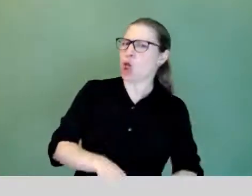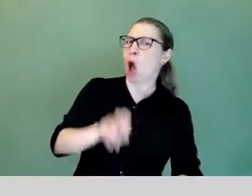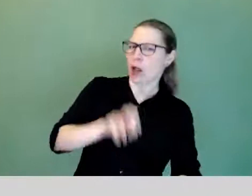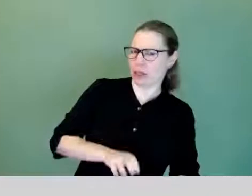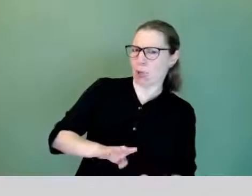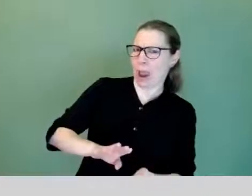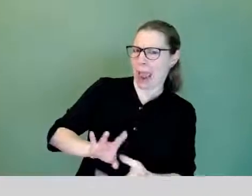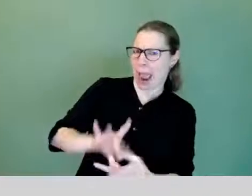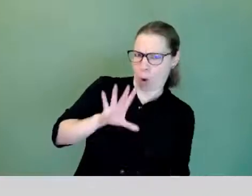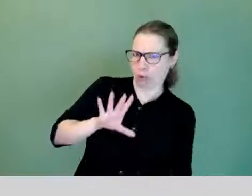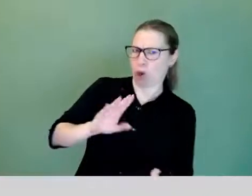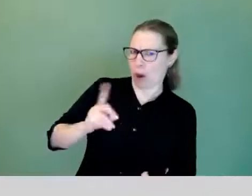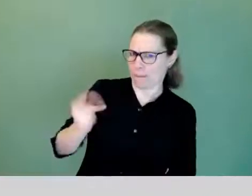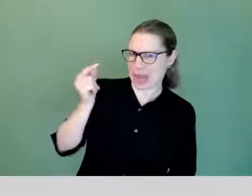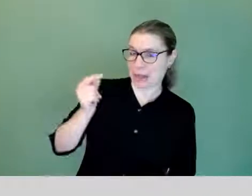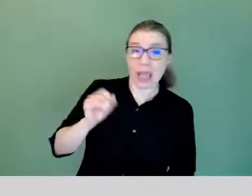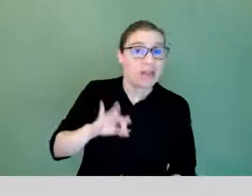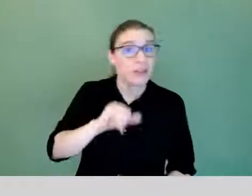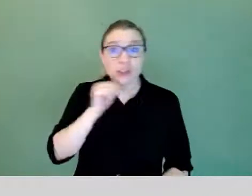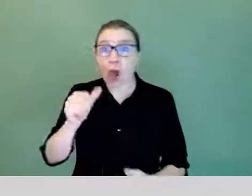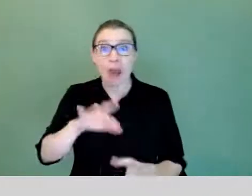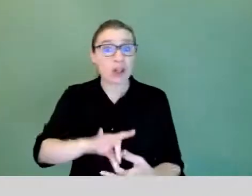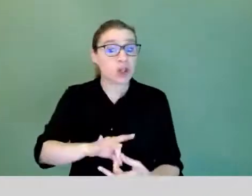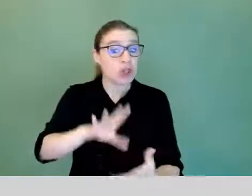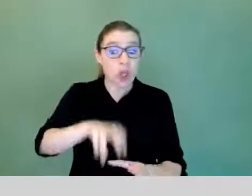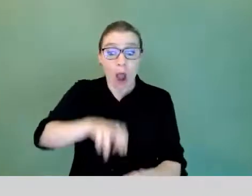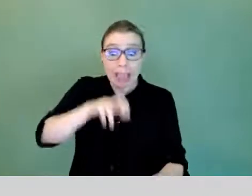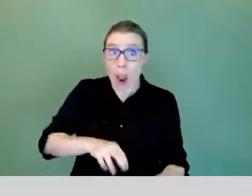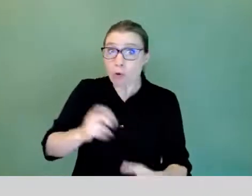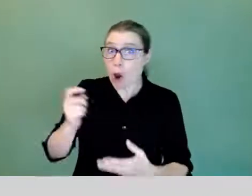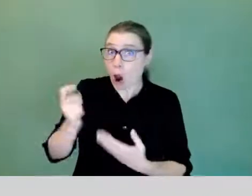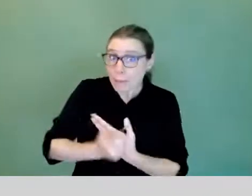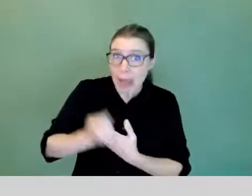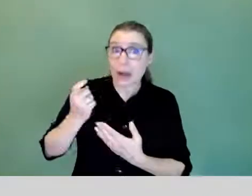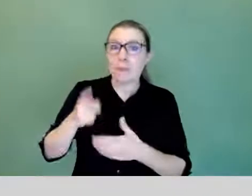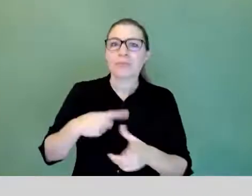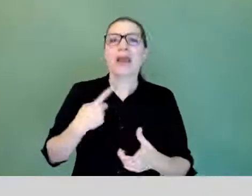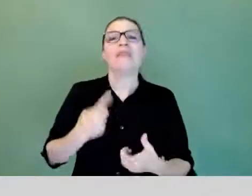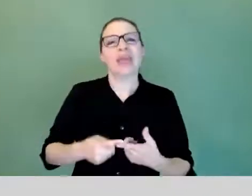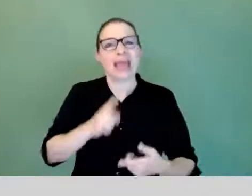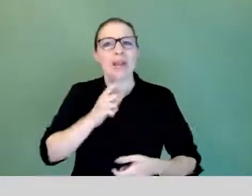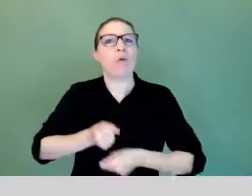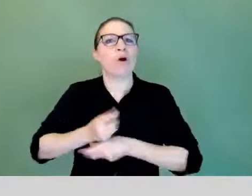So if it is not logging out automatically, then it will result into broken authentication